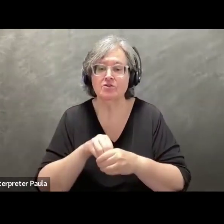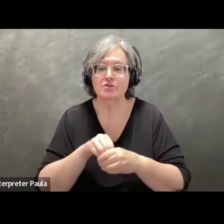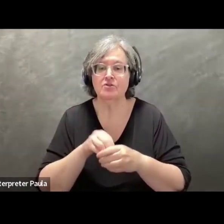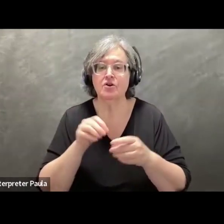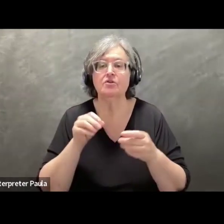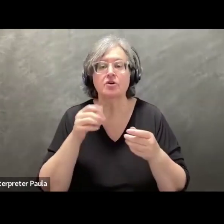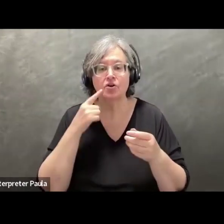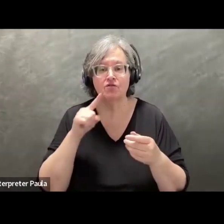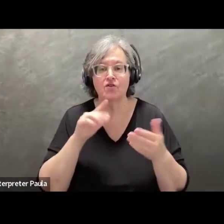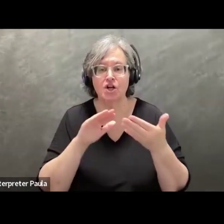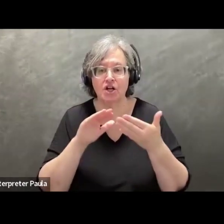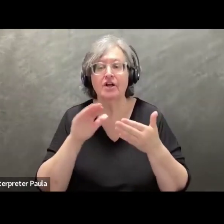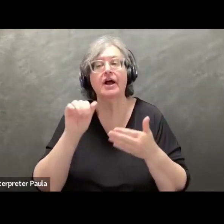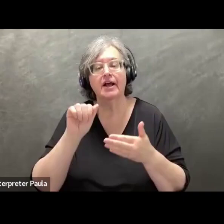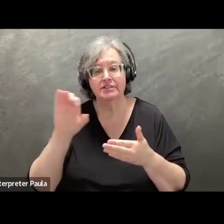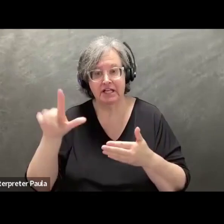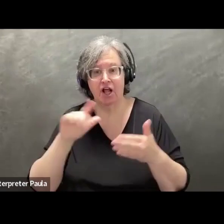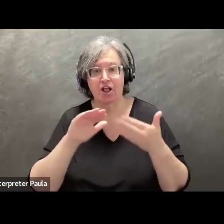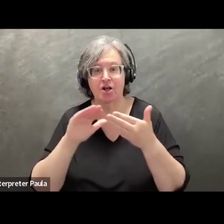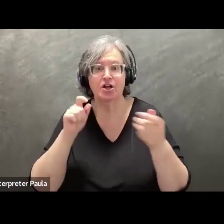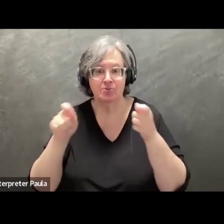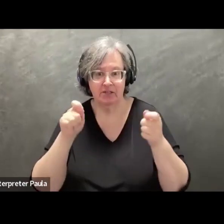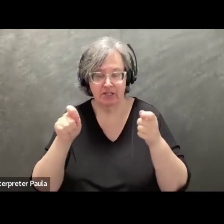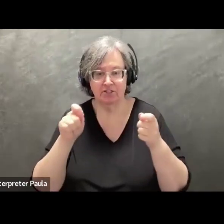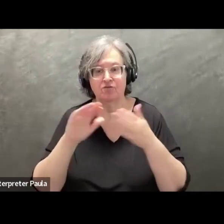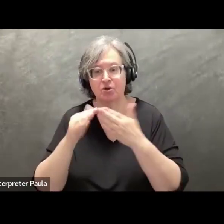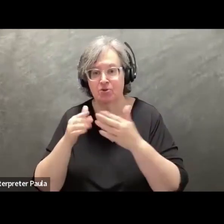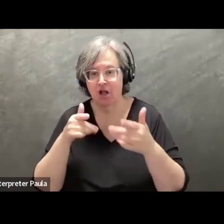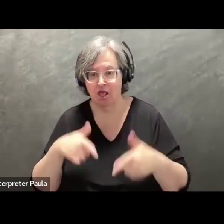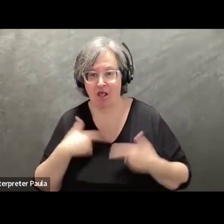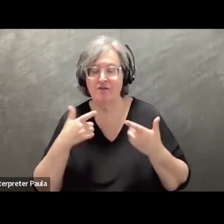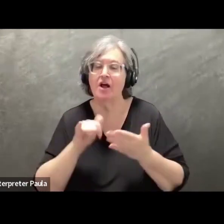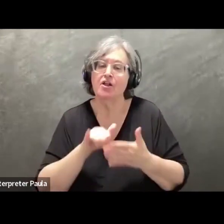for Community Living, or ACL, which is part of the US